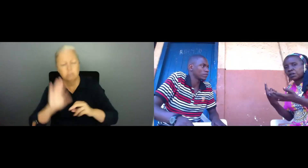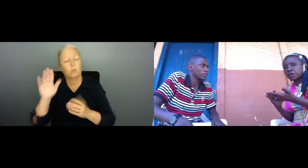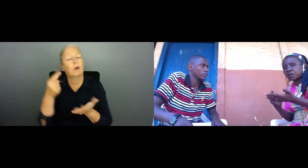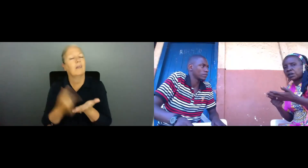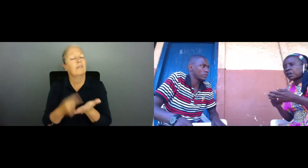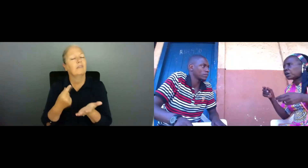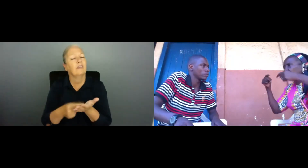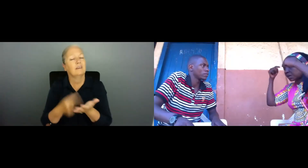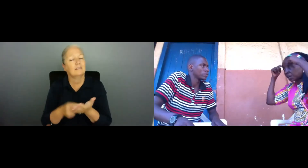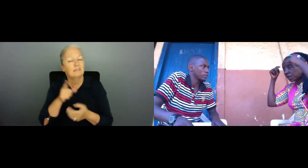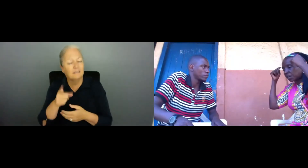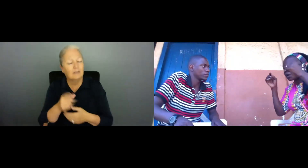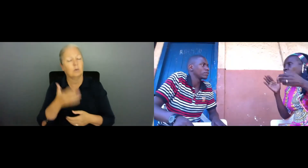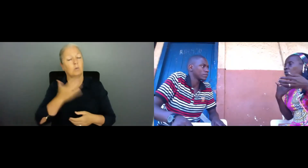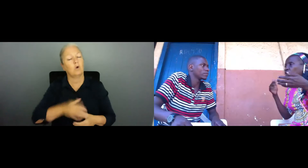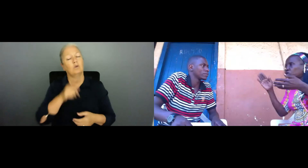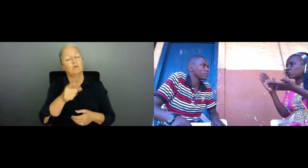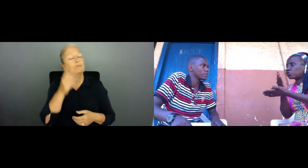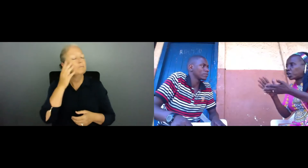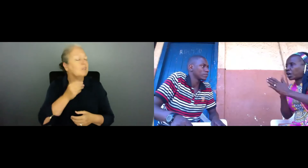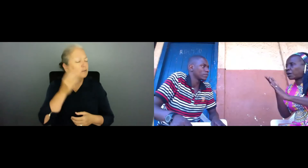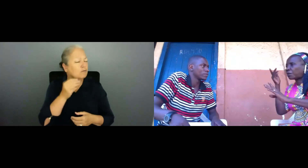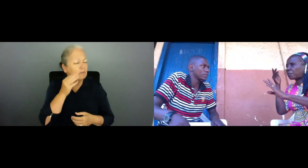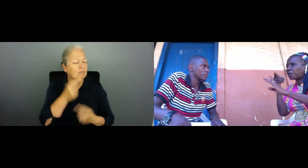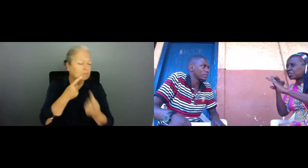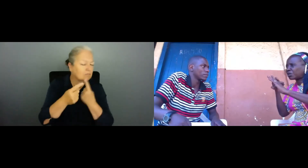love to hear your thoughts particularly on covet 19 and martial arts communities